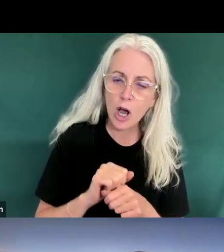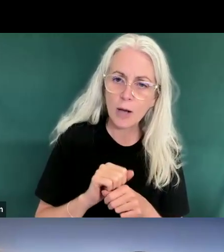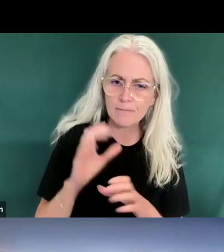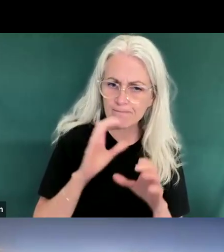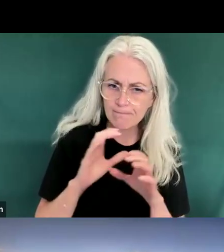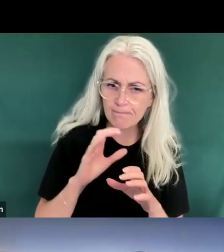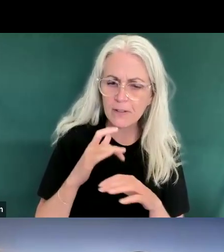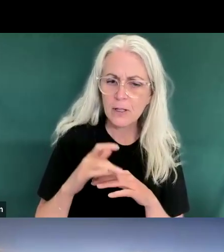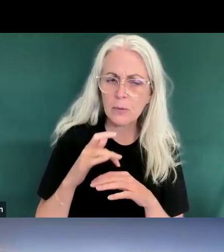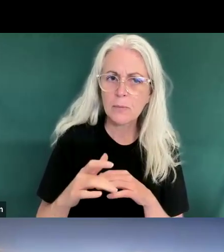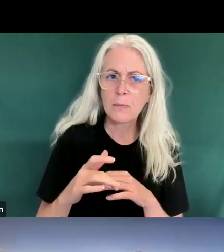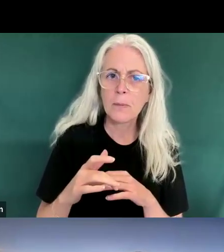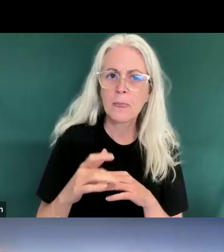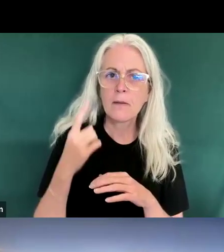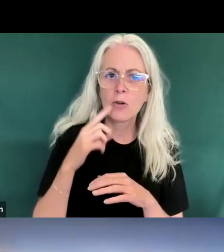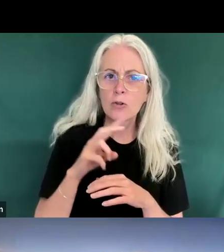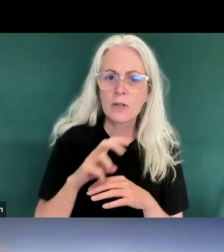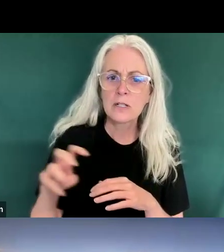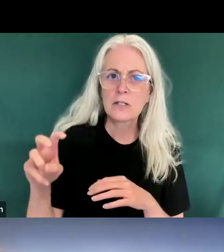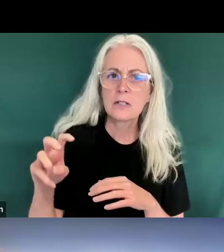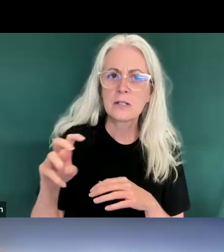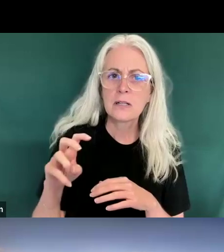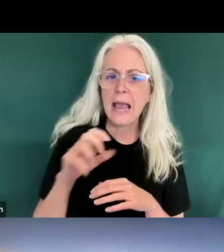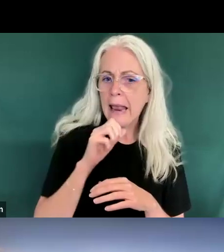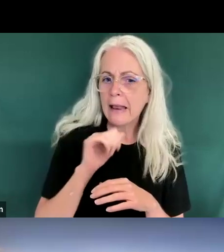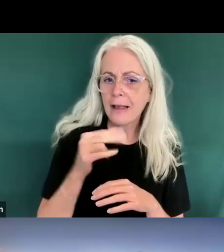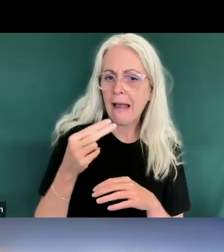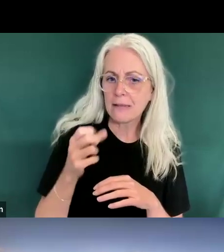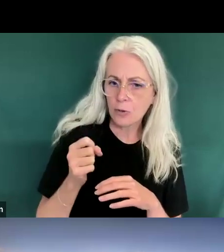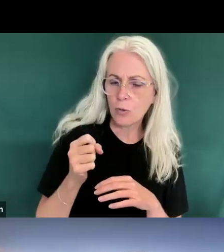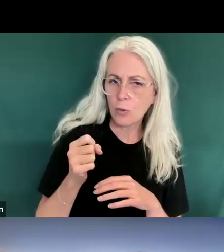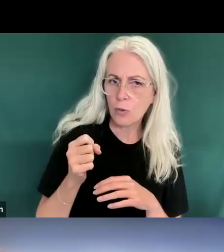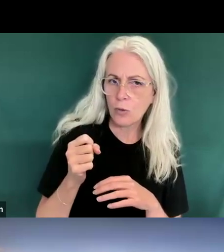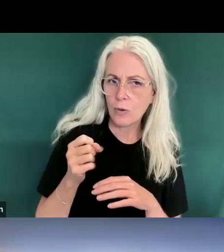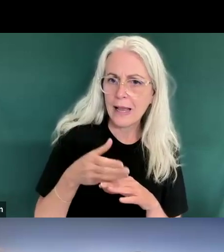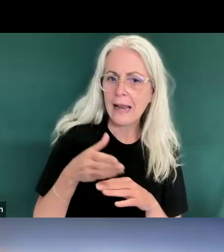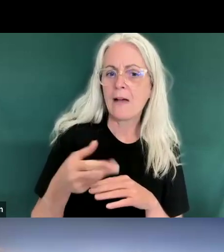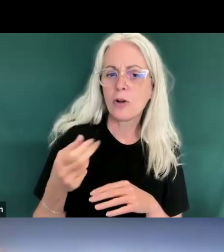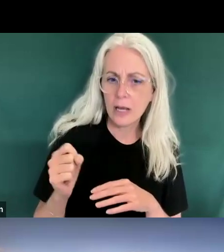available to transition-age students, like high school students and… and soon after high school,